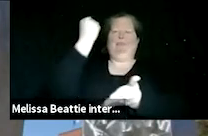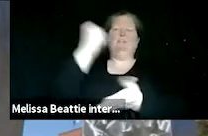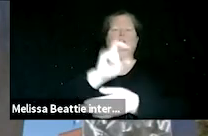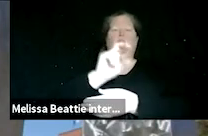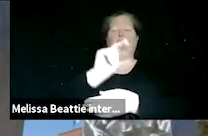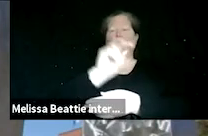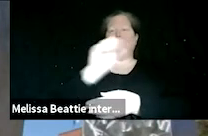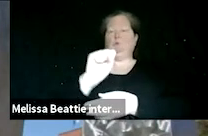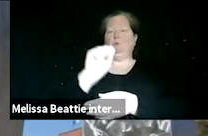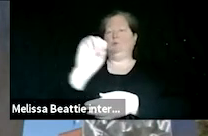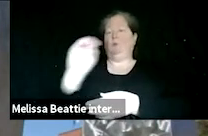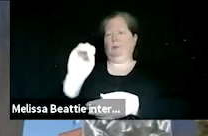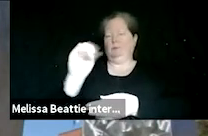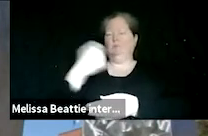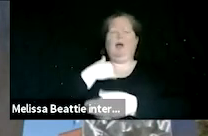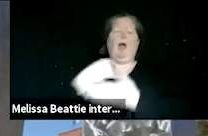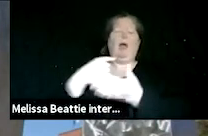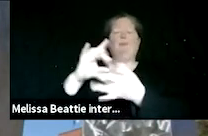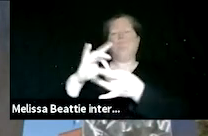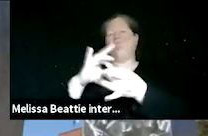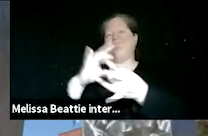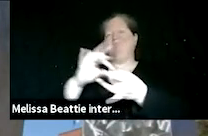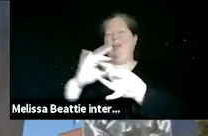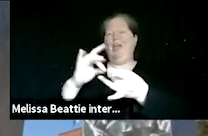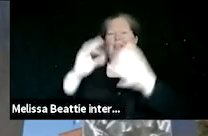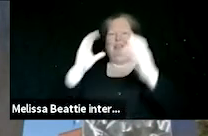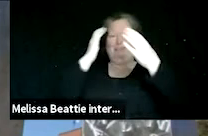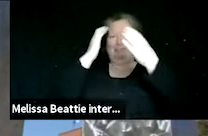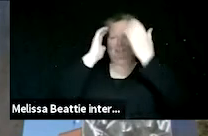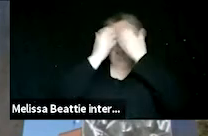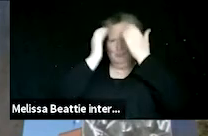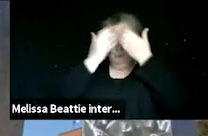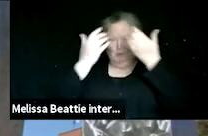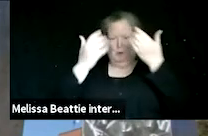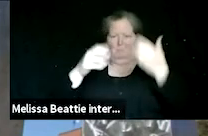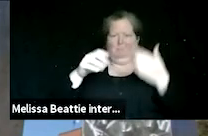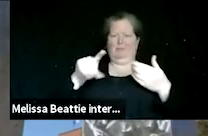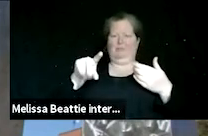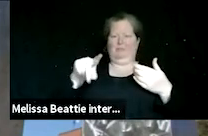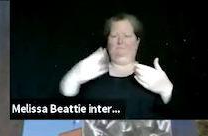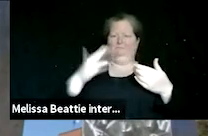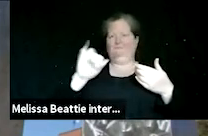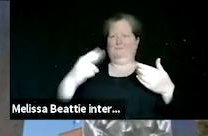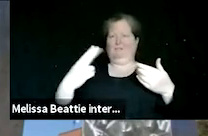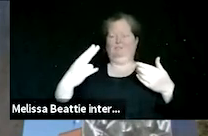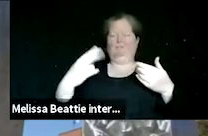Ben Woelk: The information security office at one point had a regular slot during New